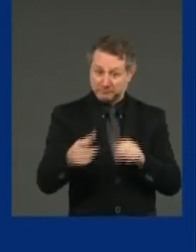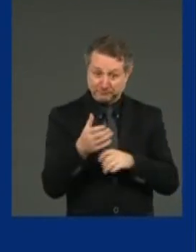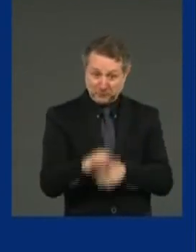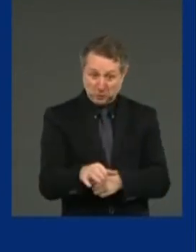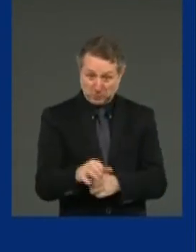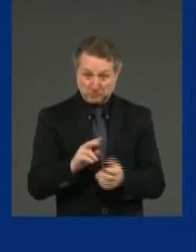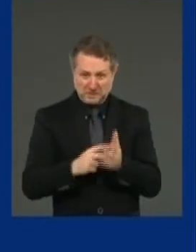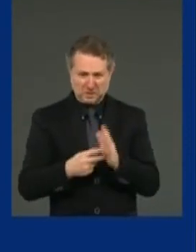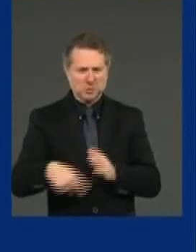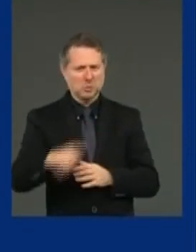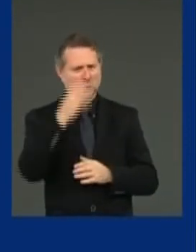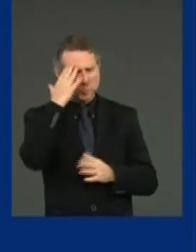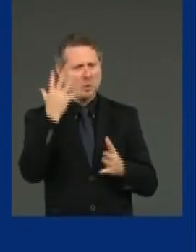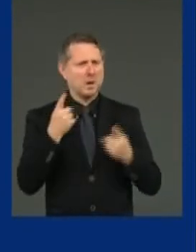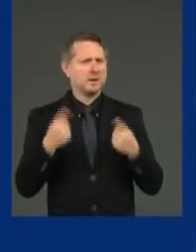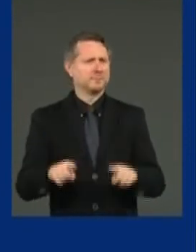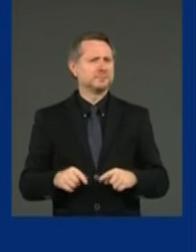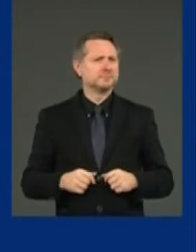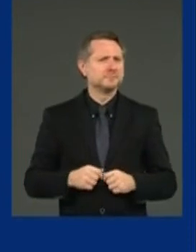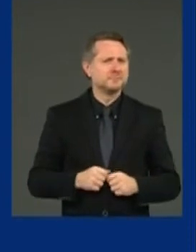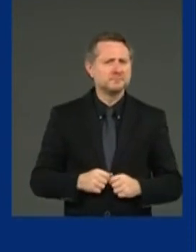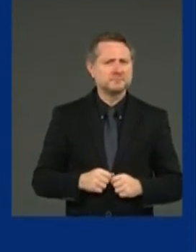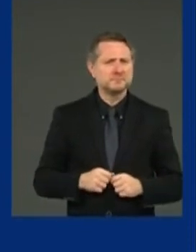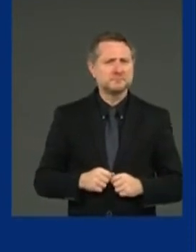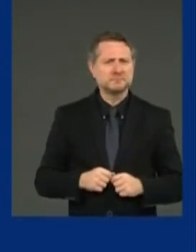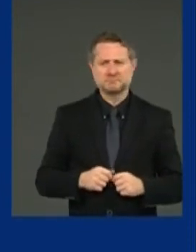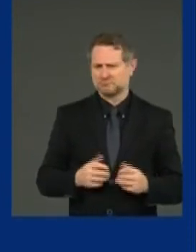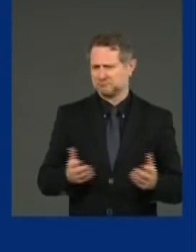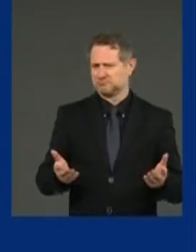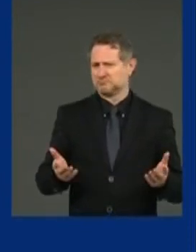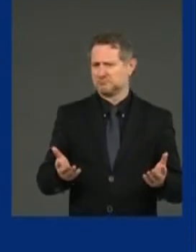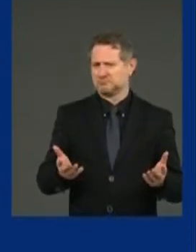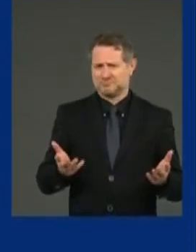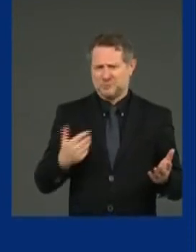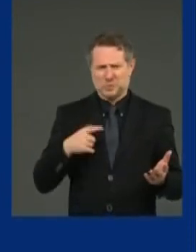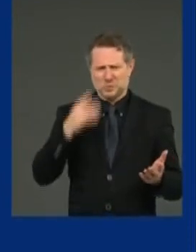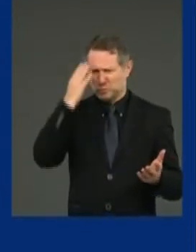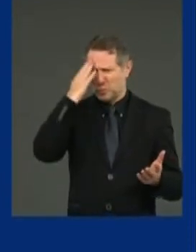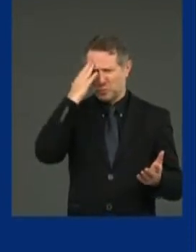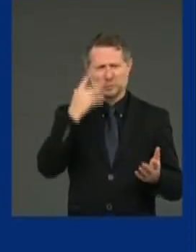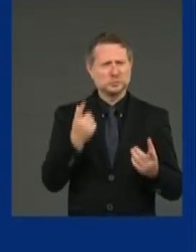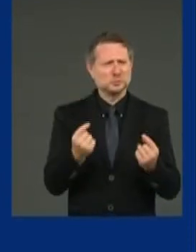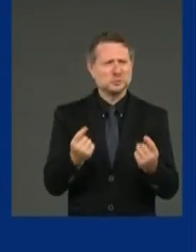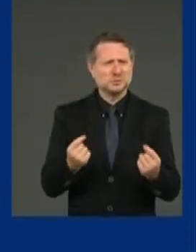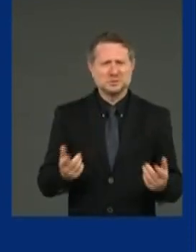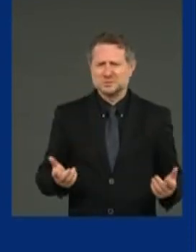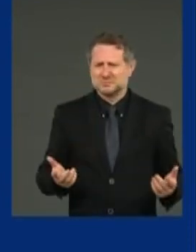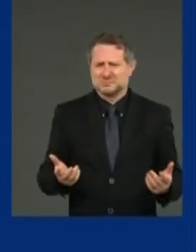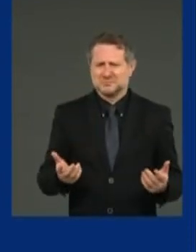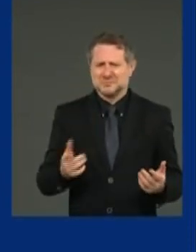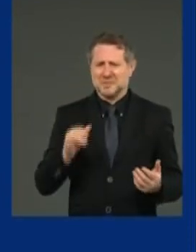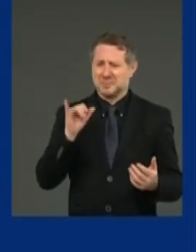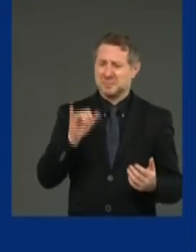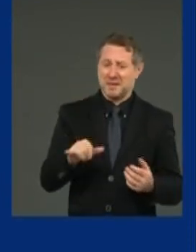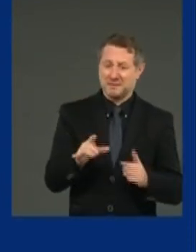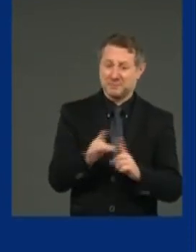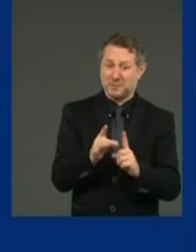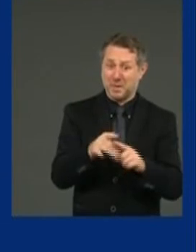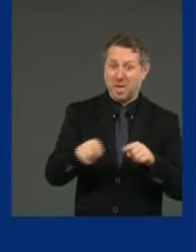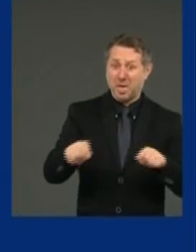LOCAL GOVERNMENT ENFORCES THE GUIDELINES, AND I'LL TELL YOU WHAT IS GOING TO HAPPEN. SO, NONE OF THIS IS PREDETERMINED.